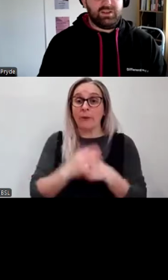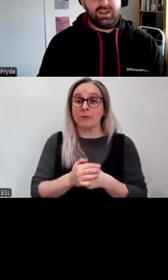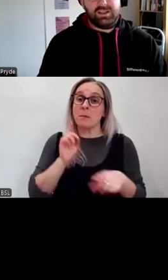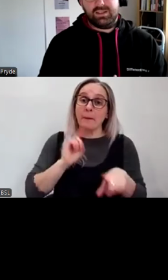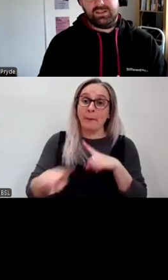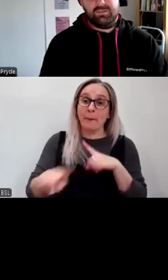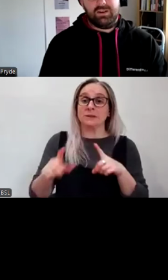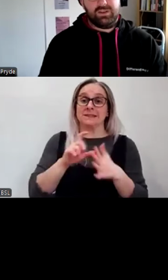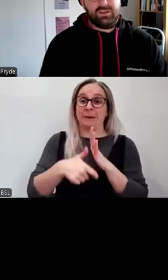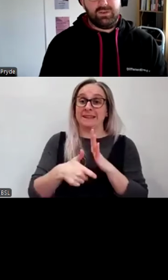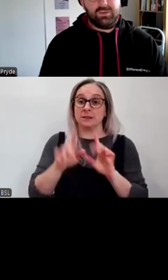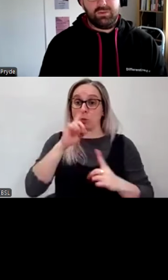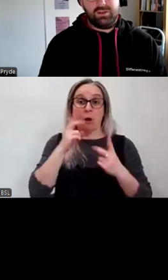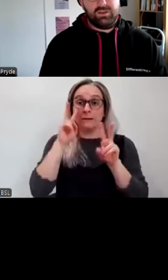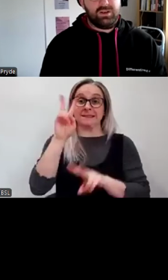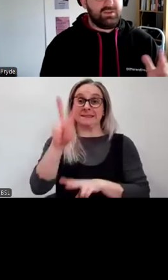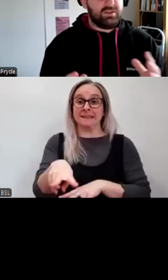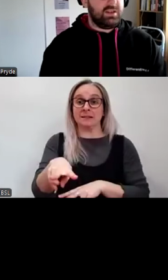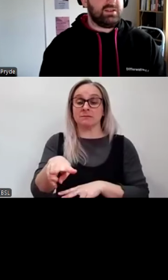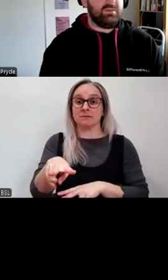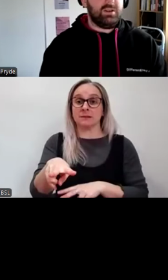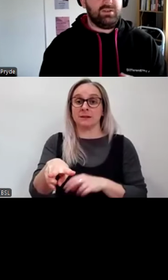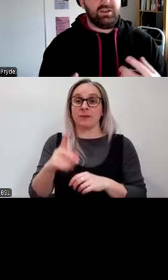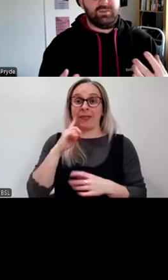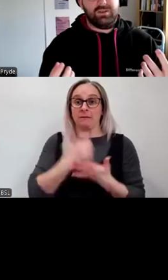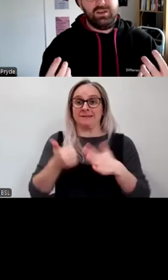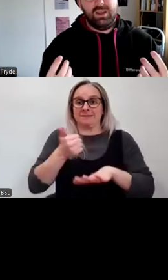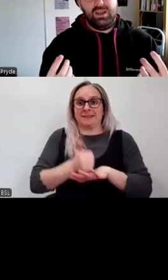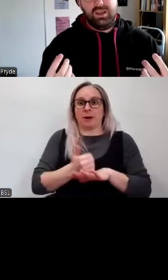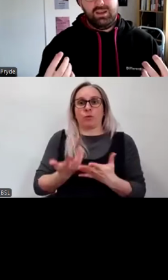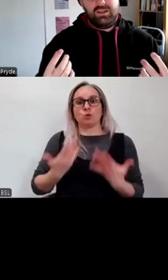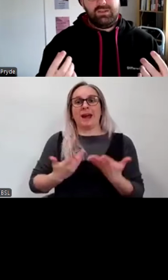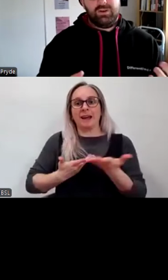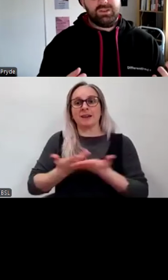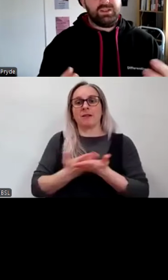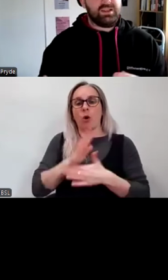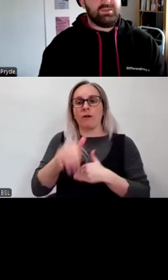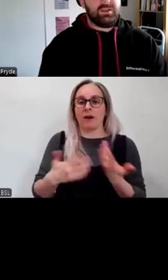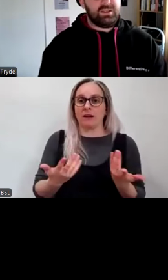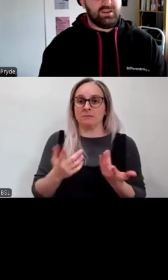I think that sets us up perfectly for what we're going to talk about today is that we are talking about the forms of accessibility